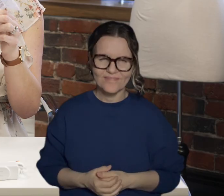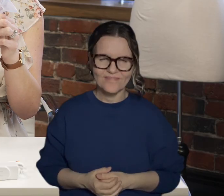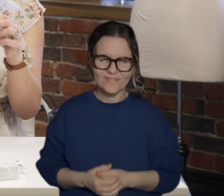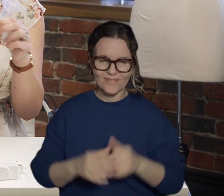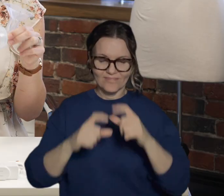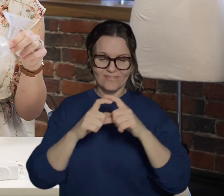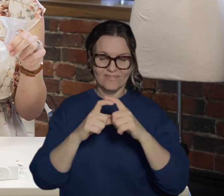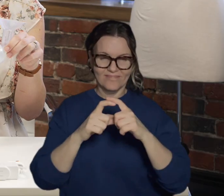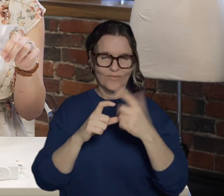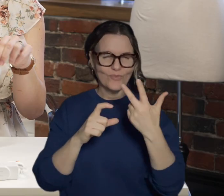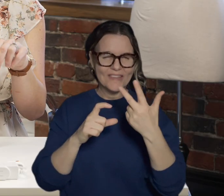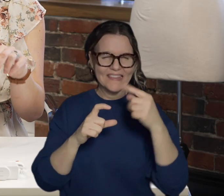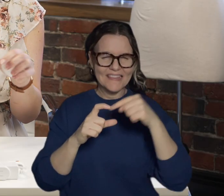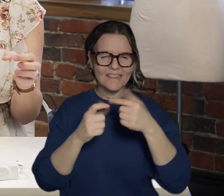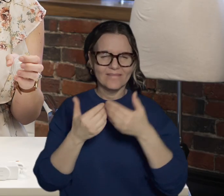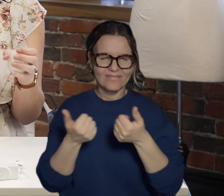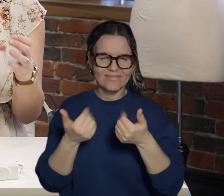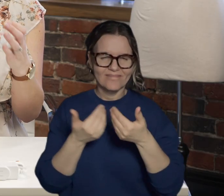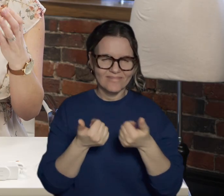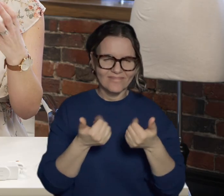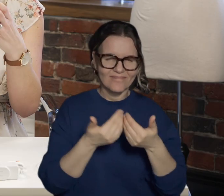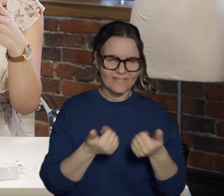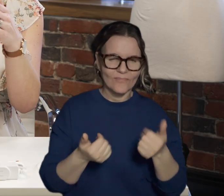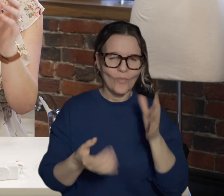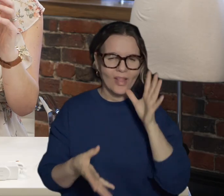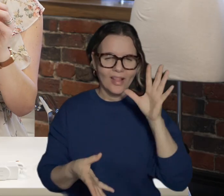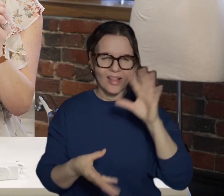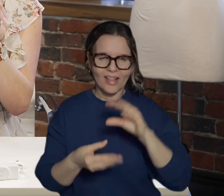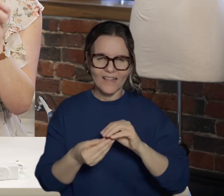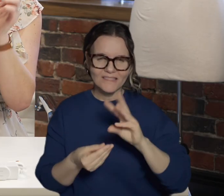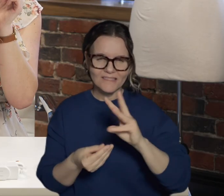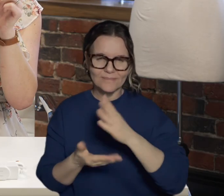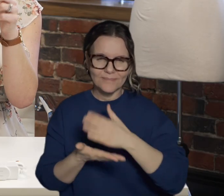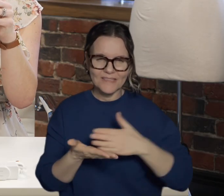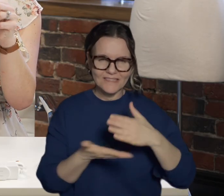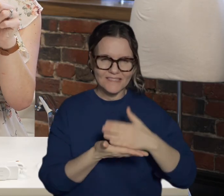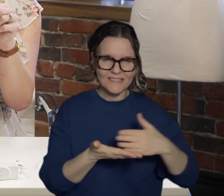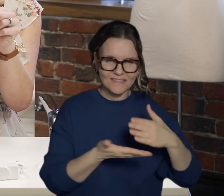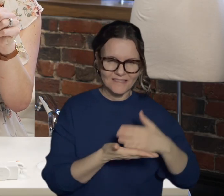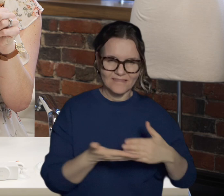going to fully separate the back flow protector so all three pieces and it just opens up kind of just